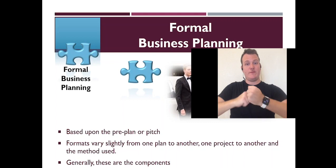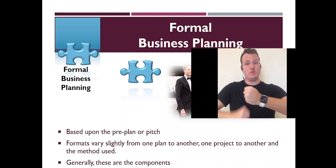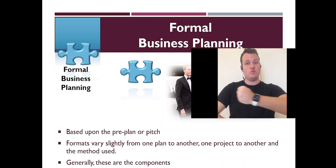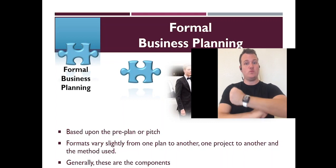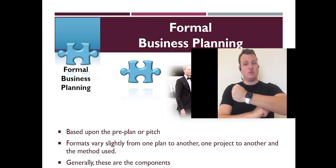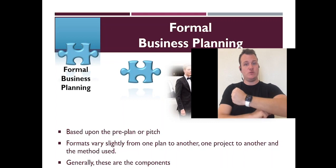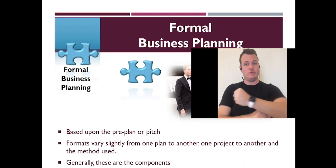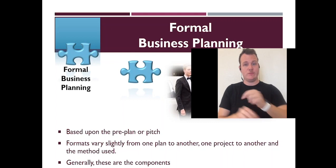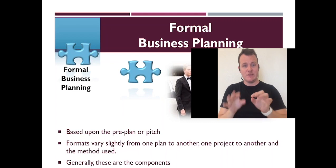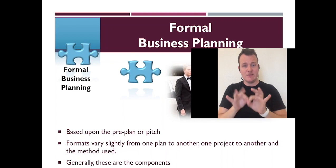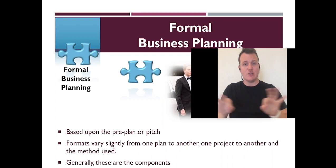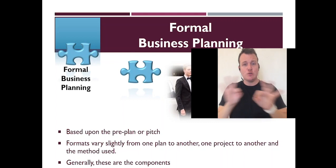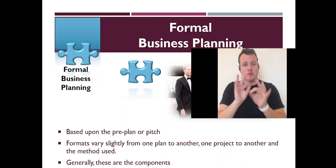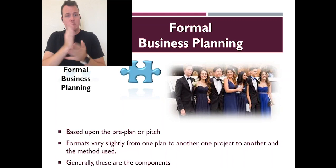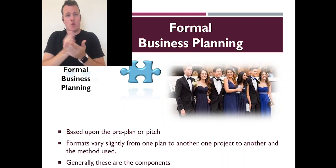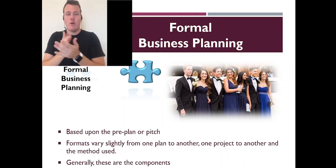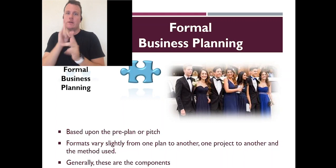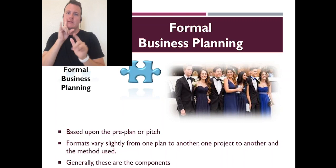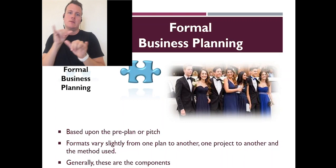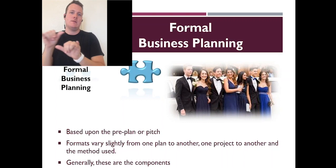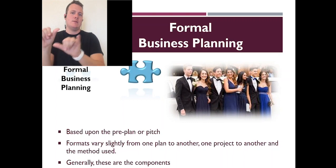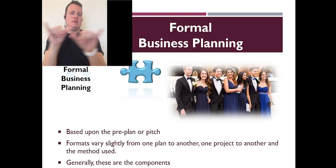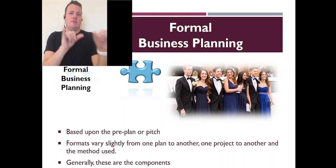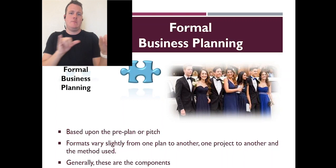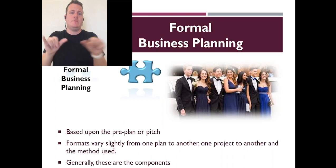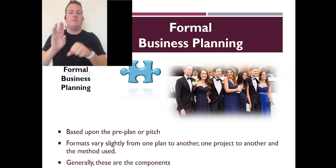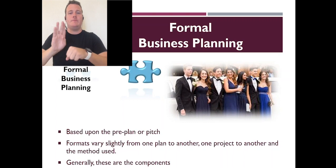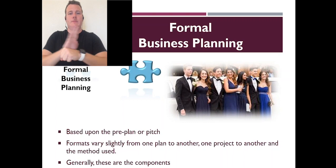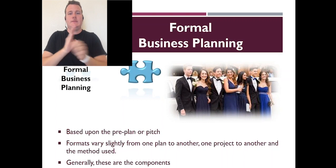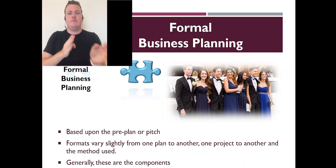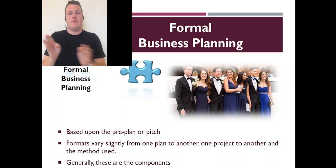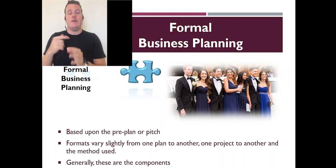Plan because it makes it so much easier, as you can see from some of the videos.